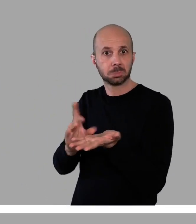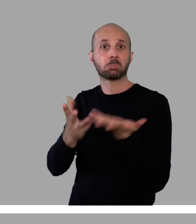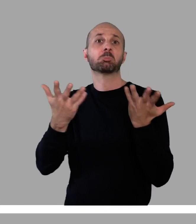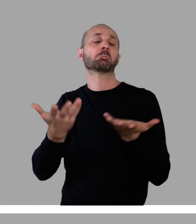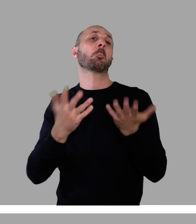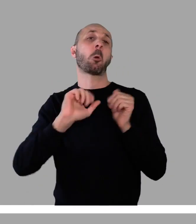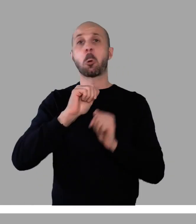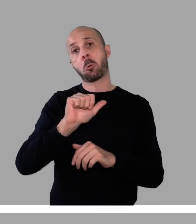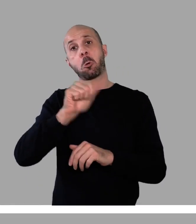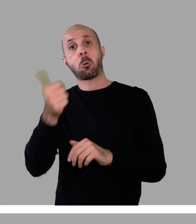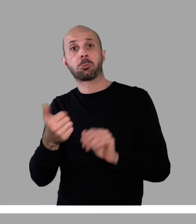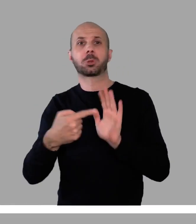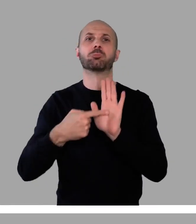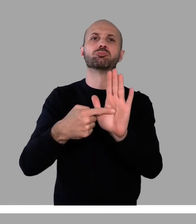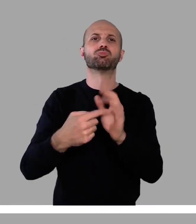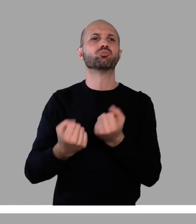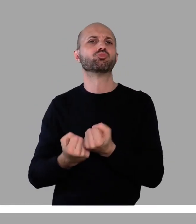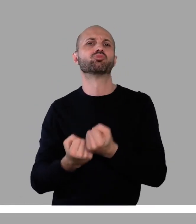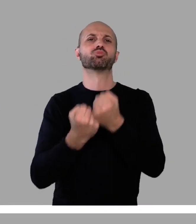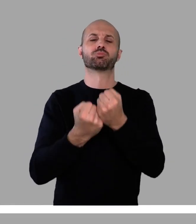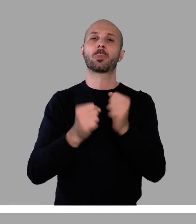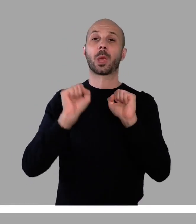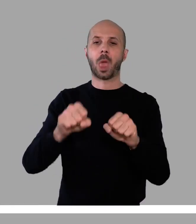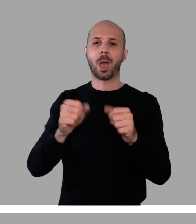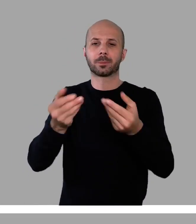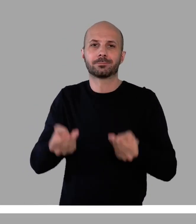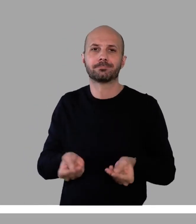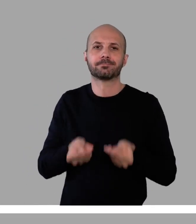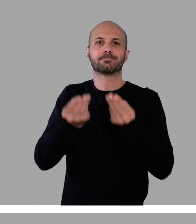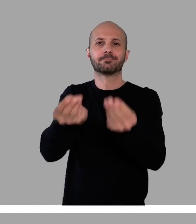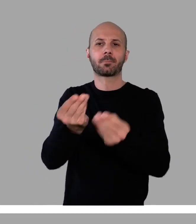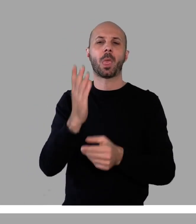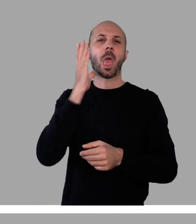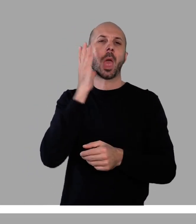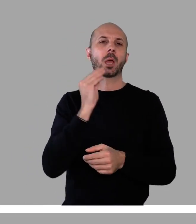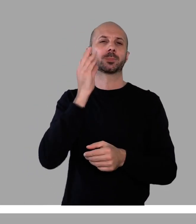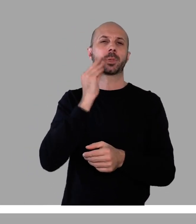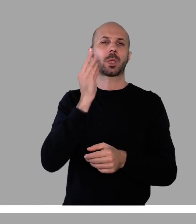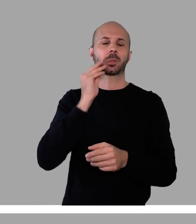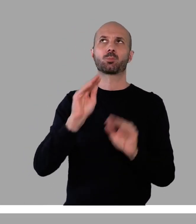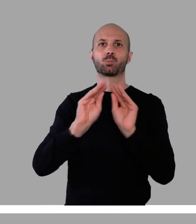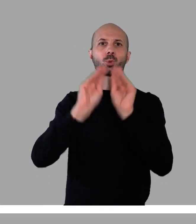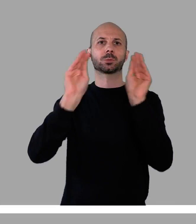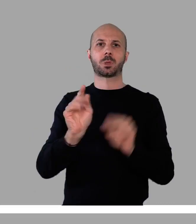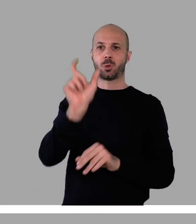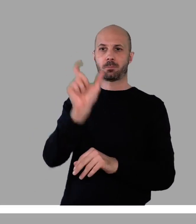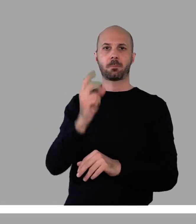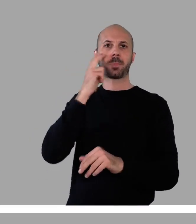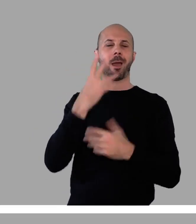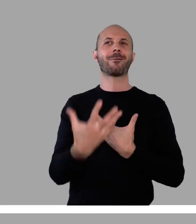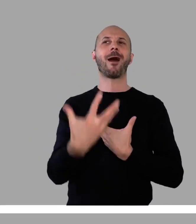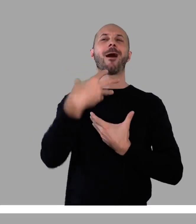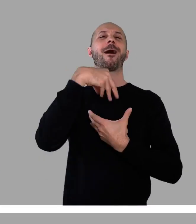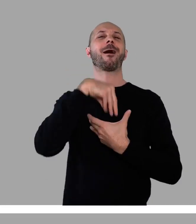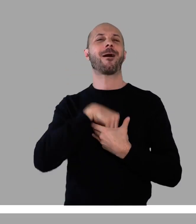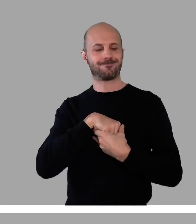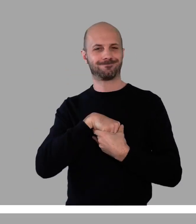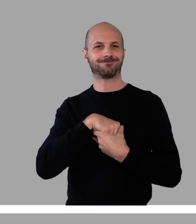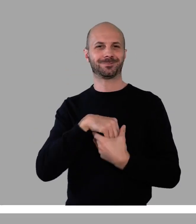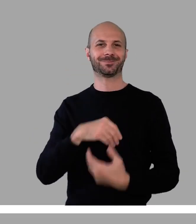and also other aids used to facilitate the museum experience for a blind person.